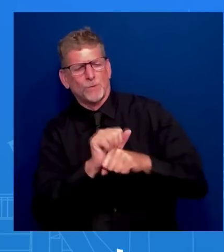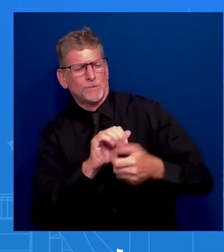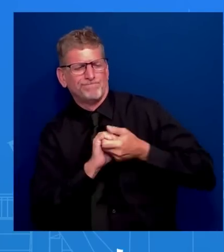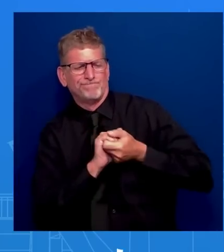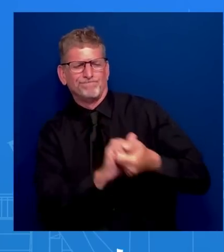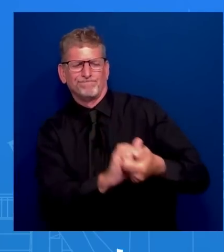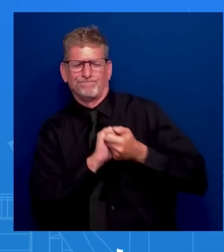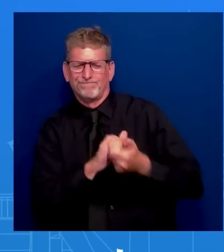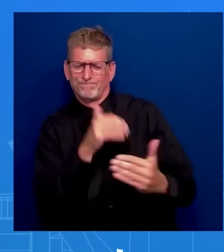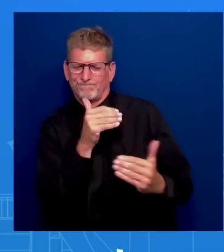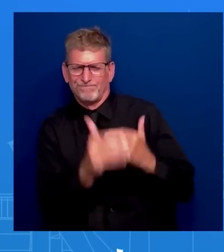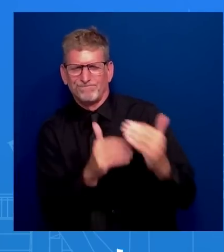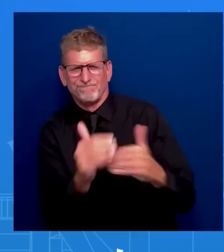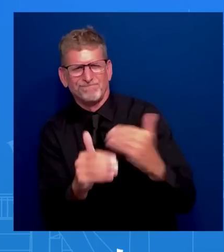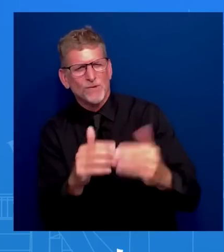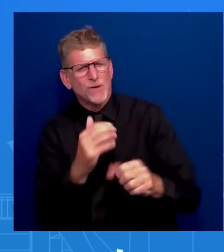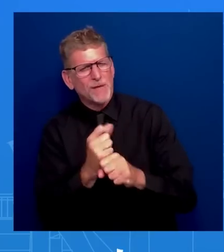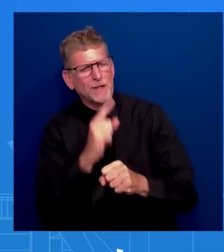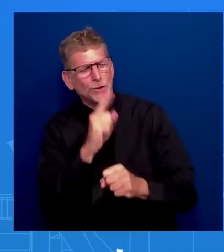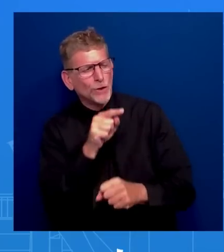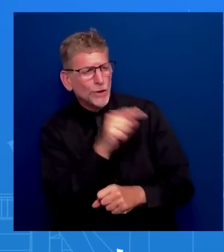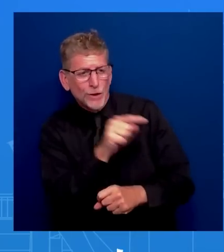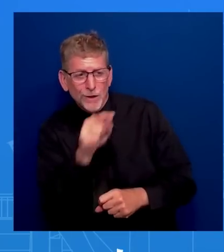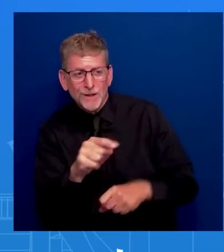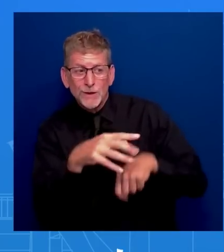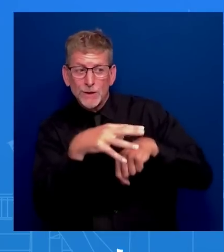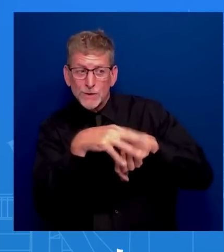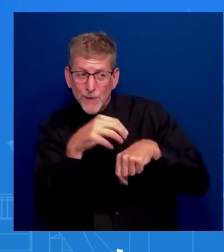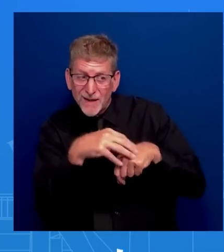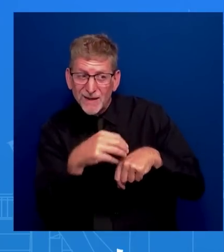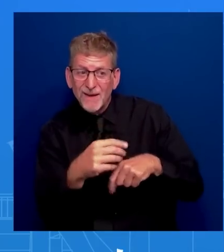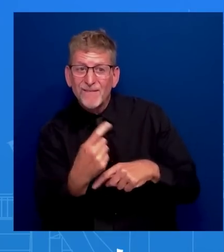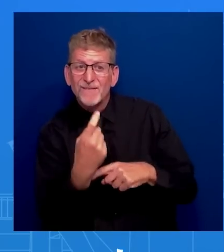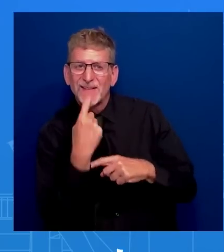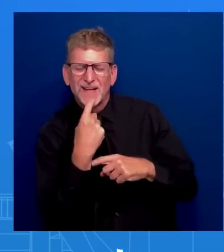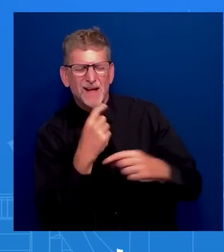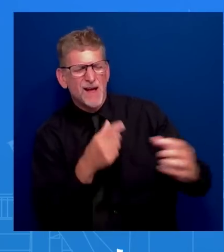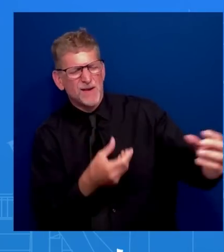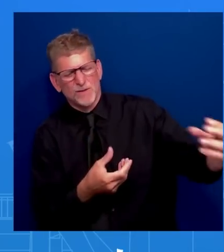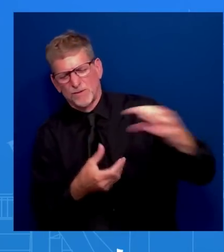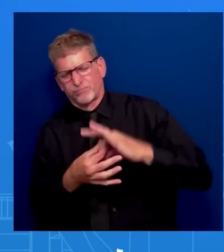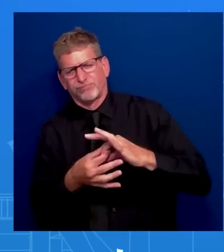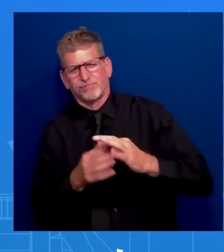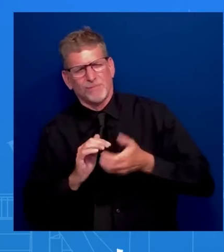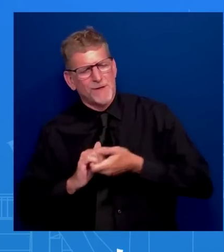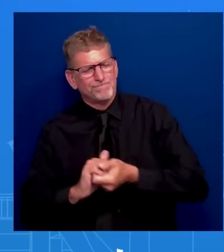into the greatest defensive alliance in history. Finland and Sweden will make NATO